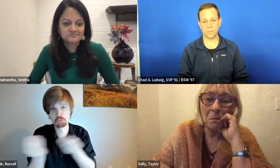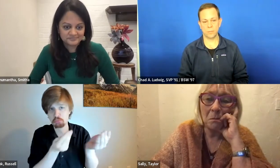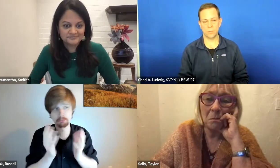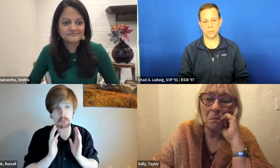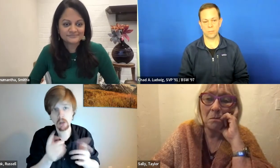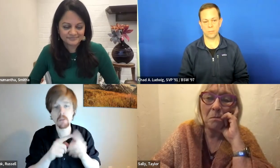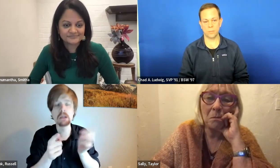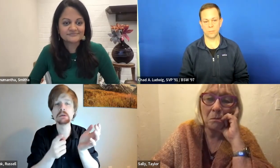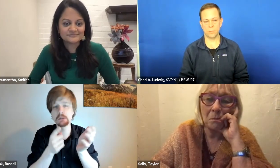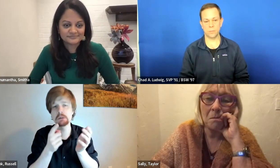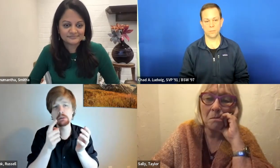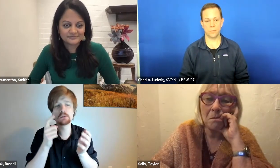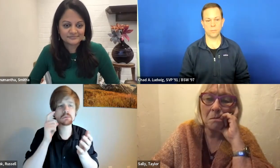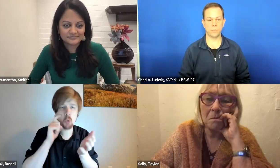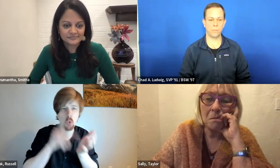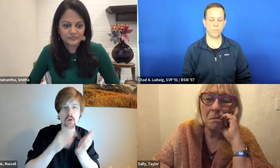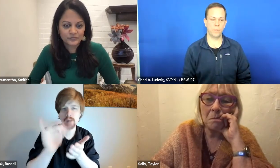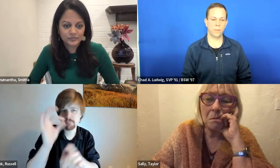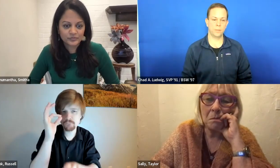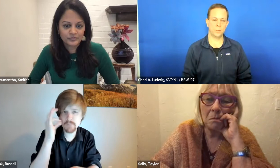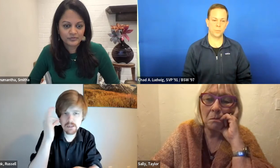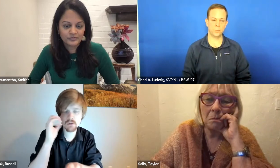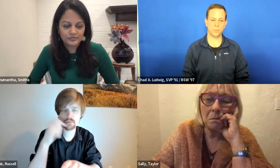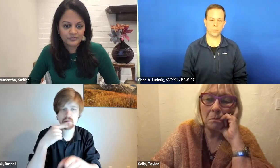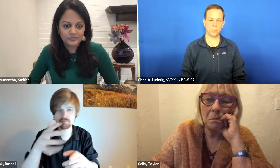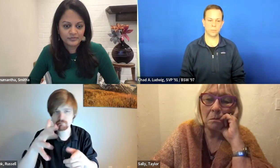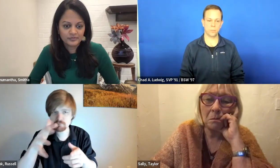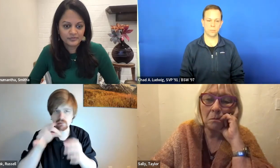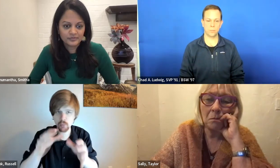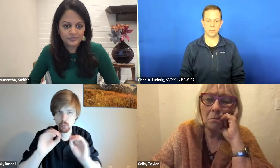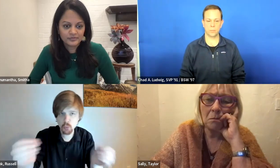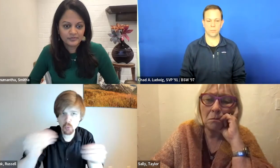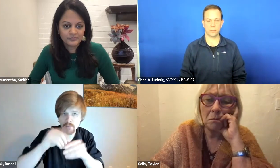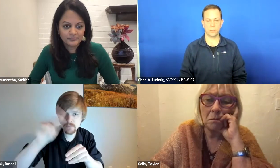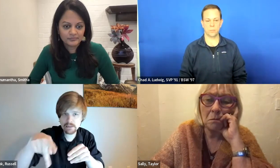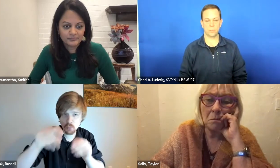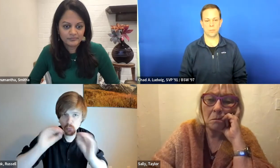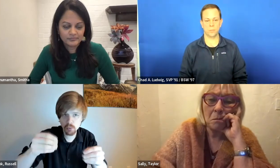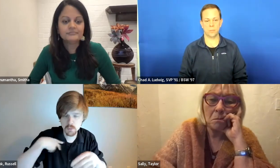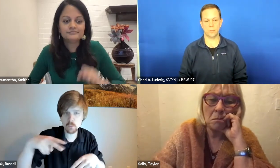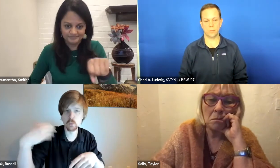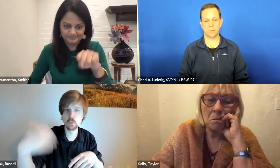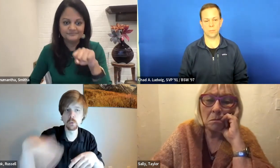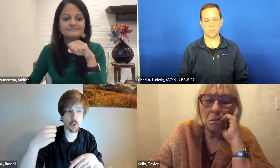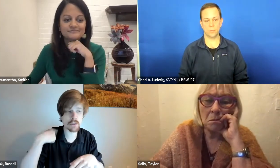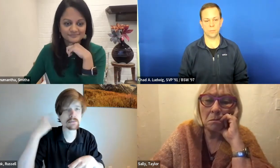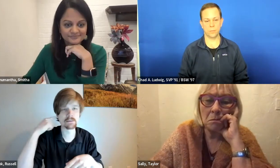but, you know, my situation was always fine with the interpreters, but I noticed that, you know, in Frank's situation, he was saying that in Philadelphia,